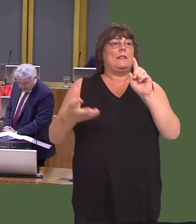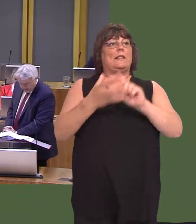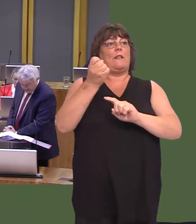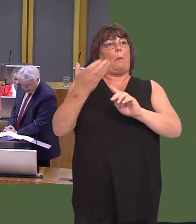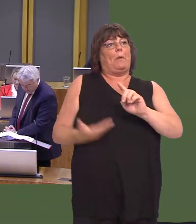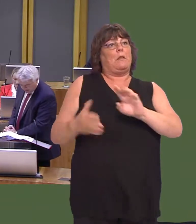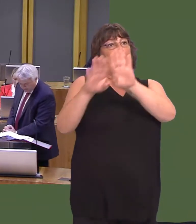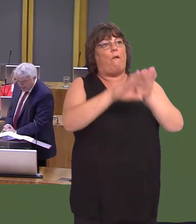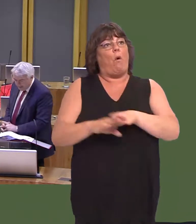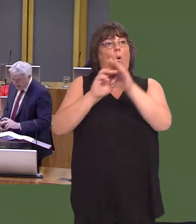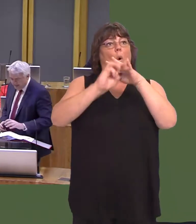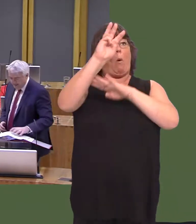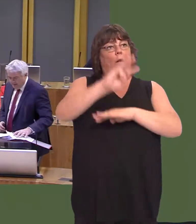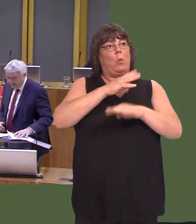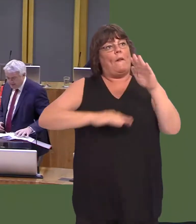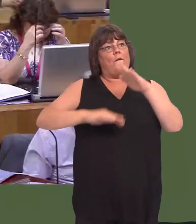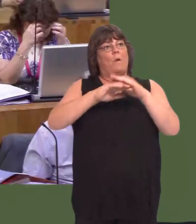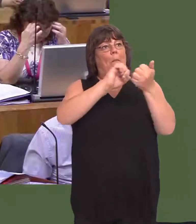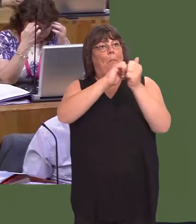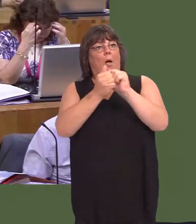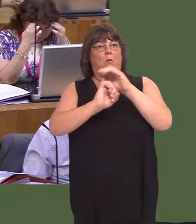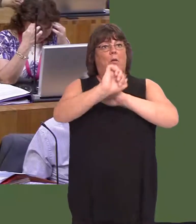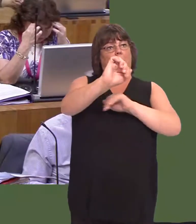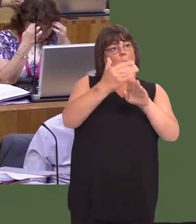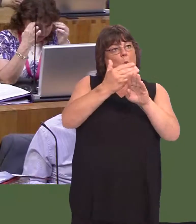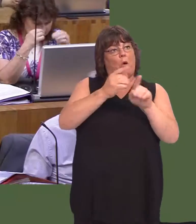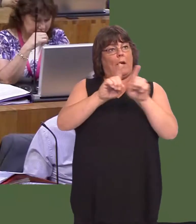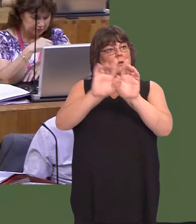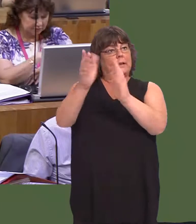and to be a full partner in their development and delivery, because, as the Member has said,